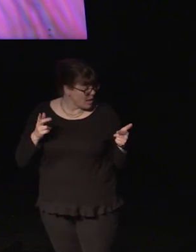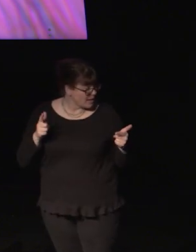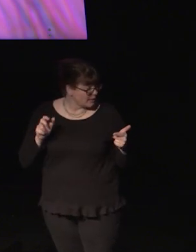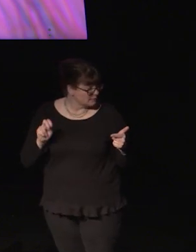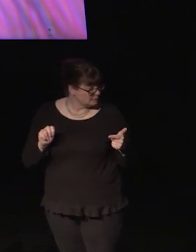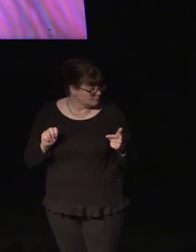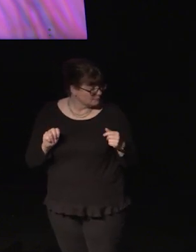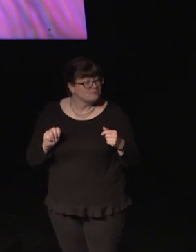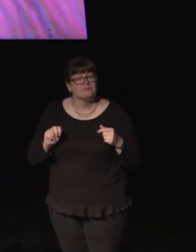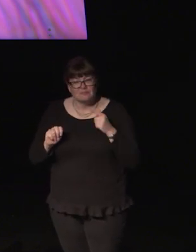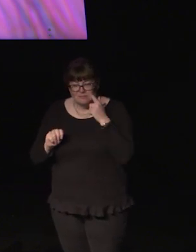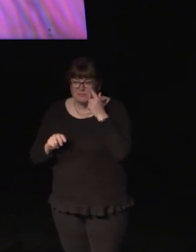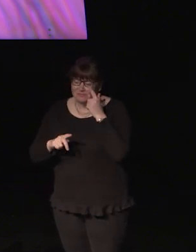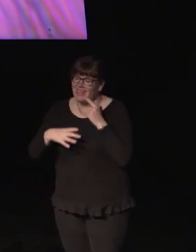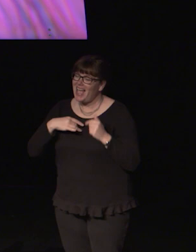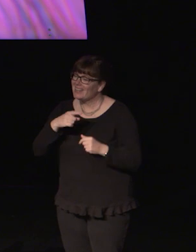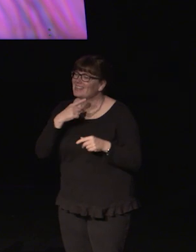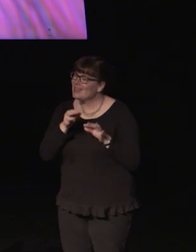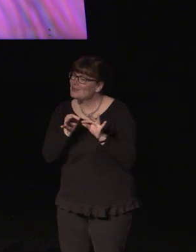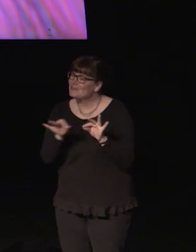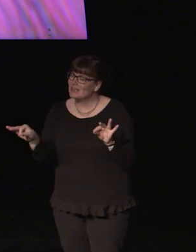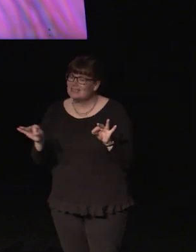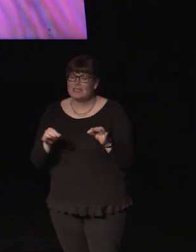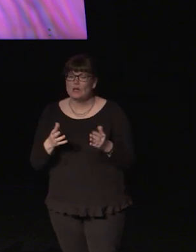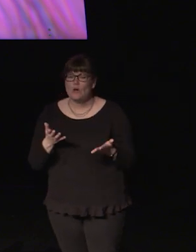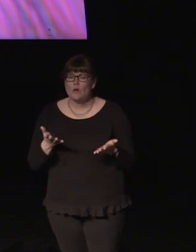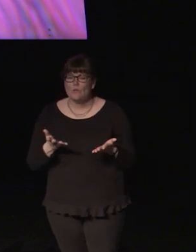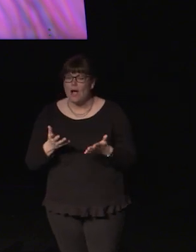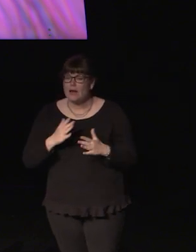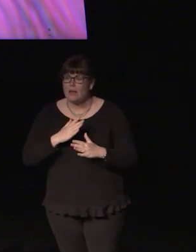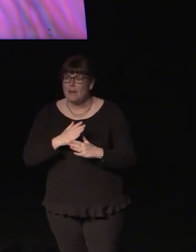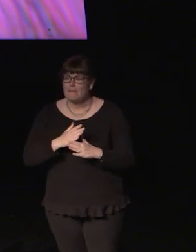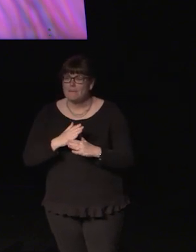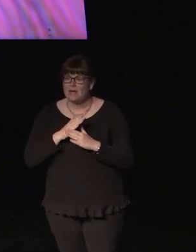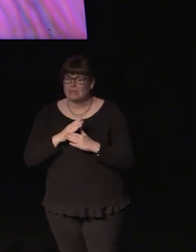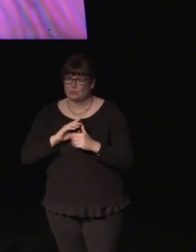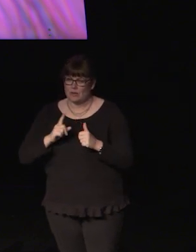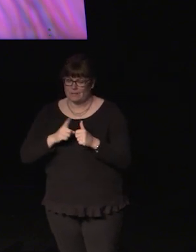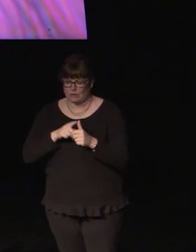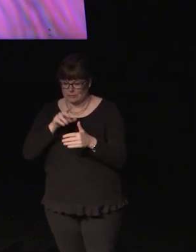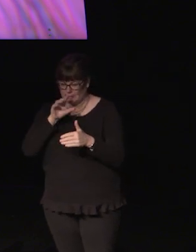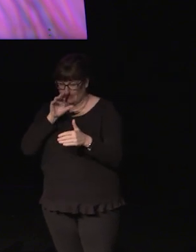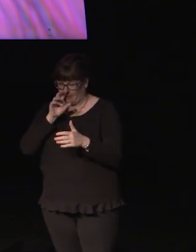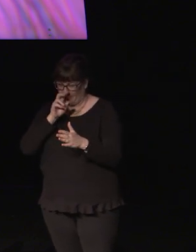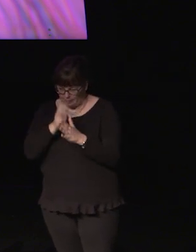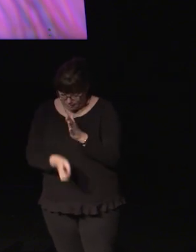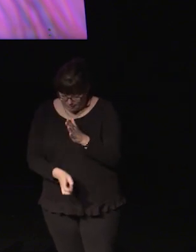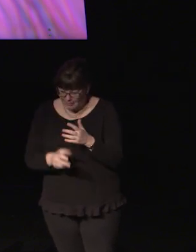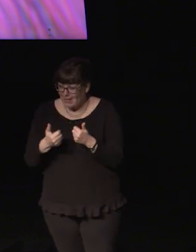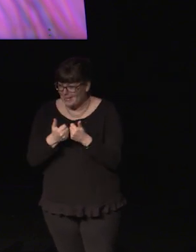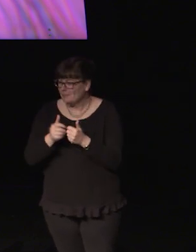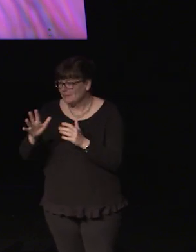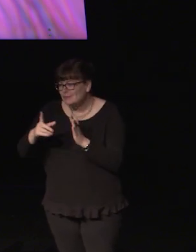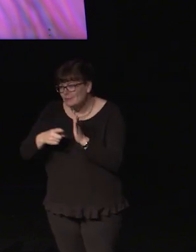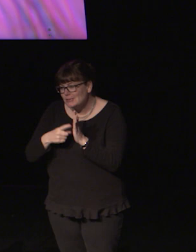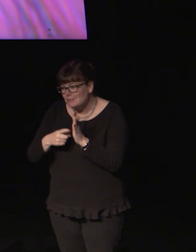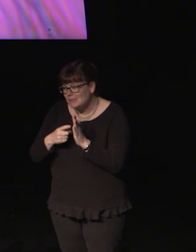So I like that you phrased it with barriers when we're first getting into a game, because we have and we will talk a lot